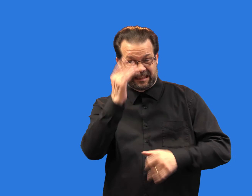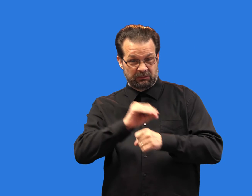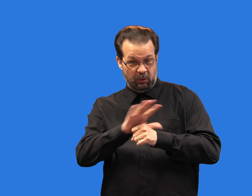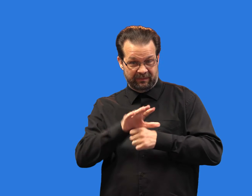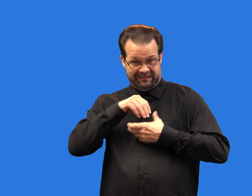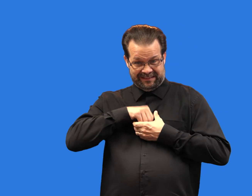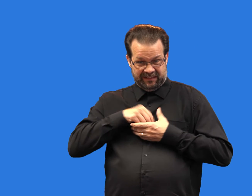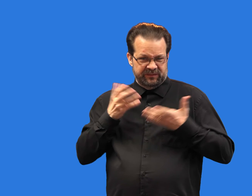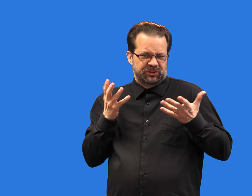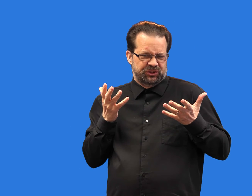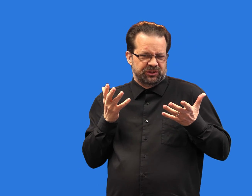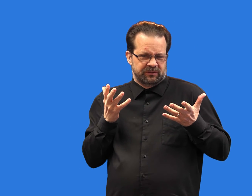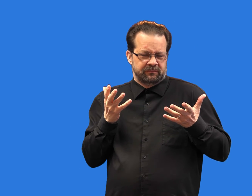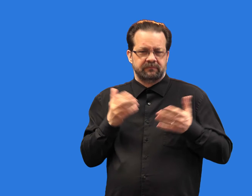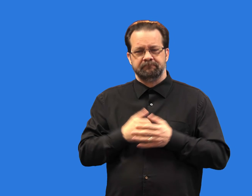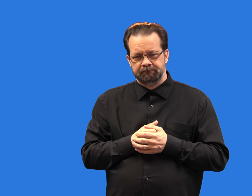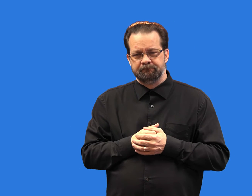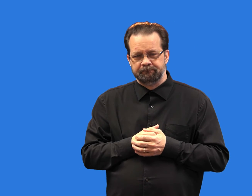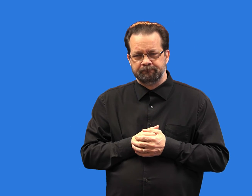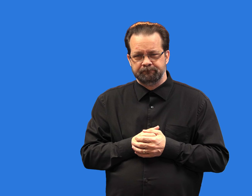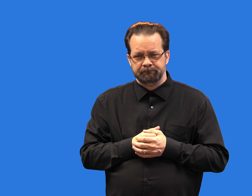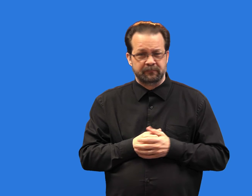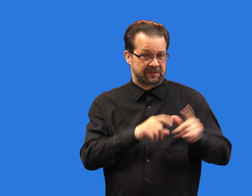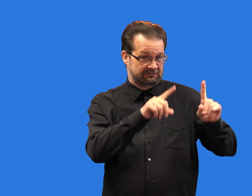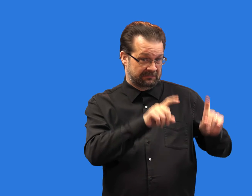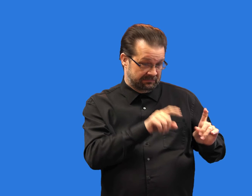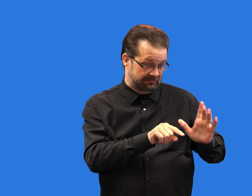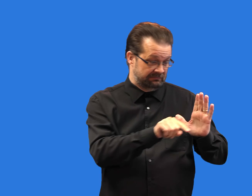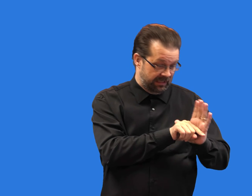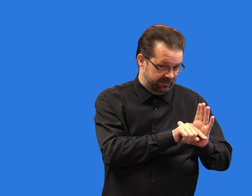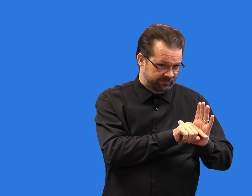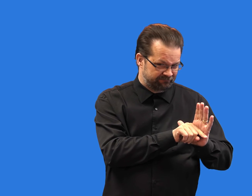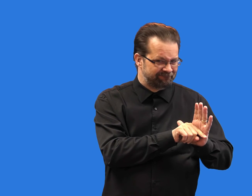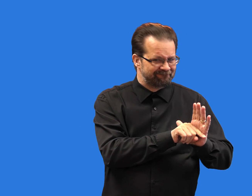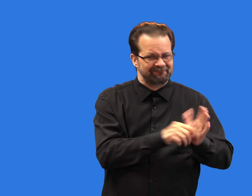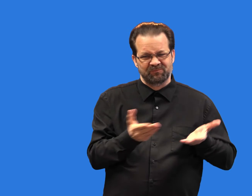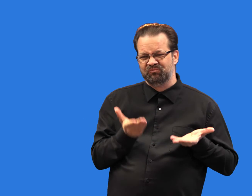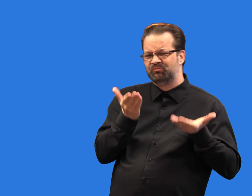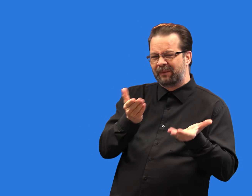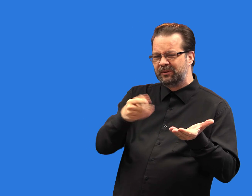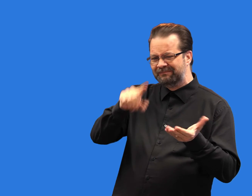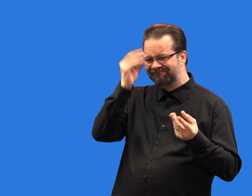even though they actually have COVID-19. If you get a negative result,